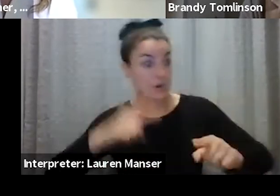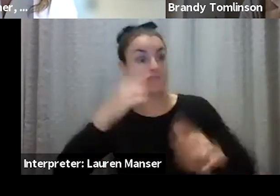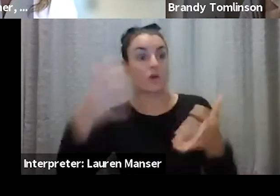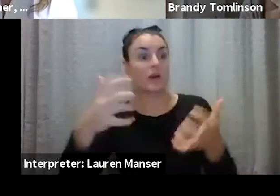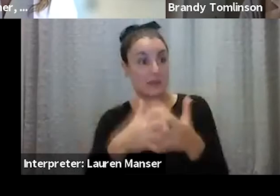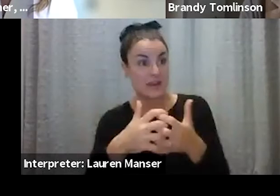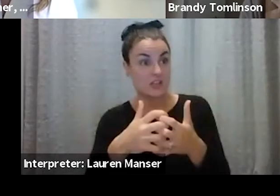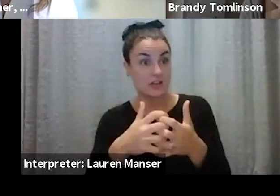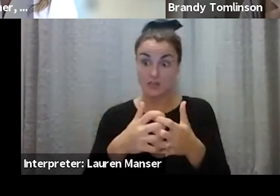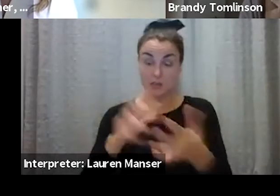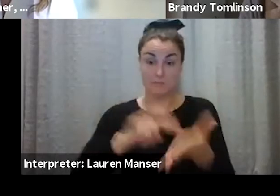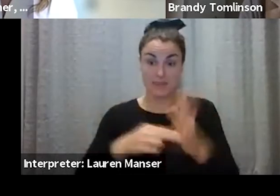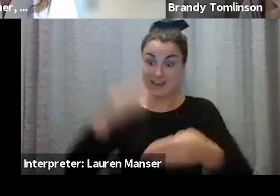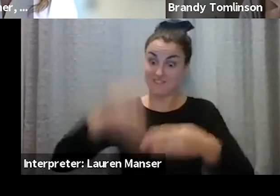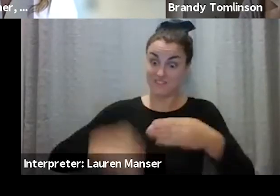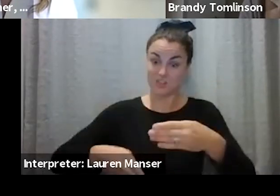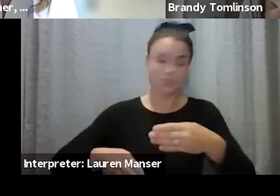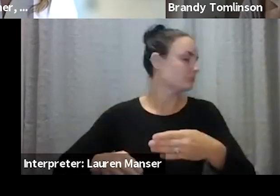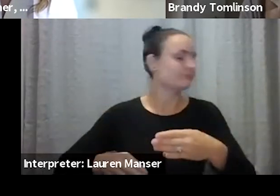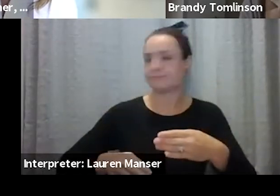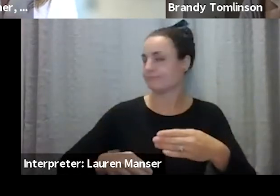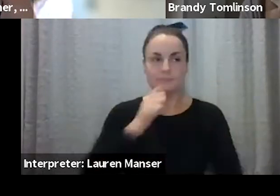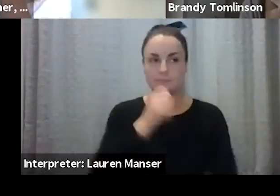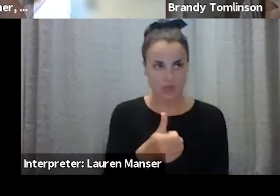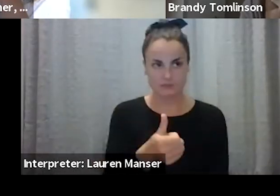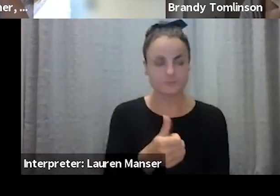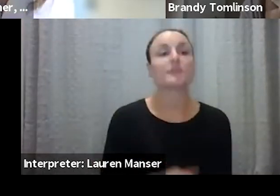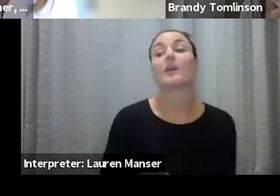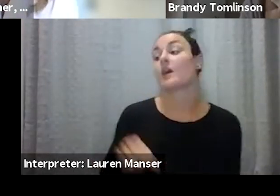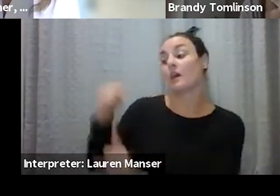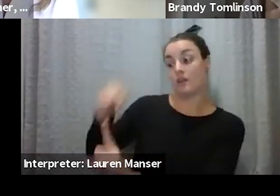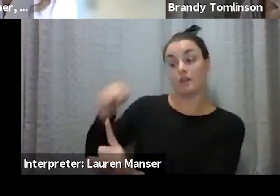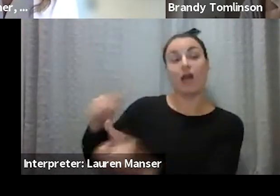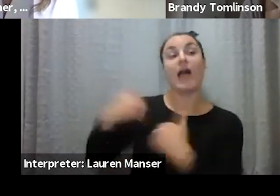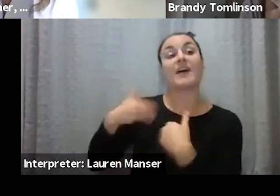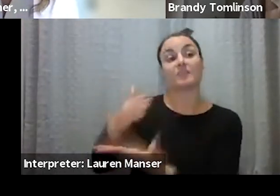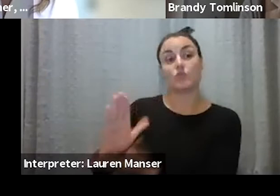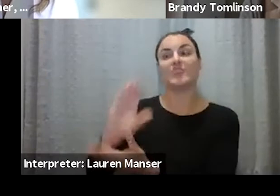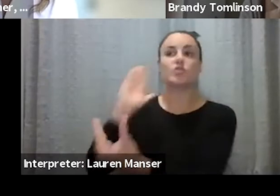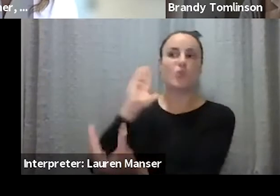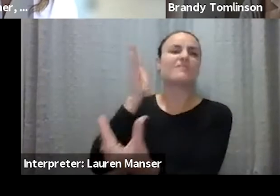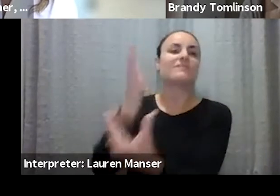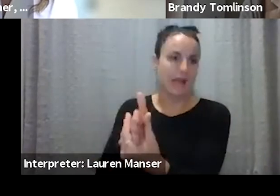You are entitled to file a complaint with an agency, there are three different agencies,